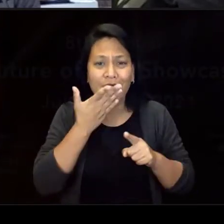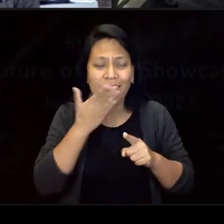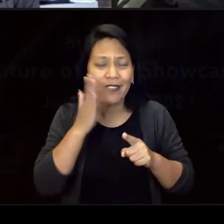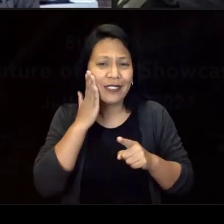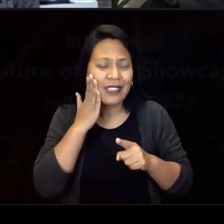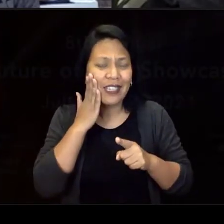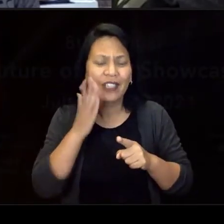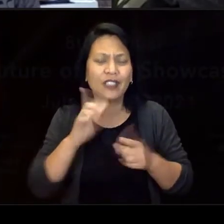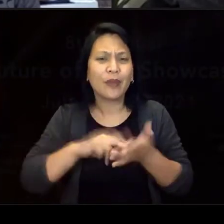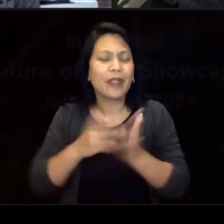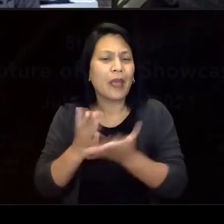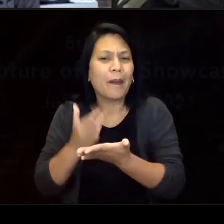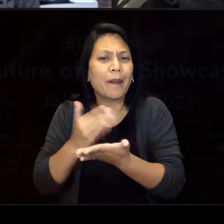What are we, like what are you giving?